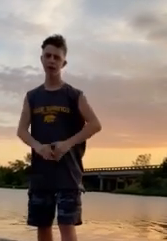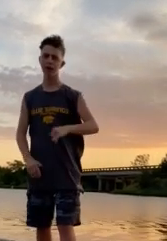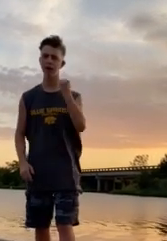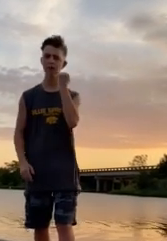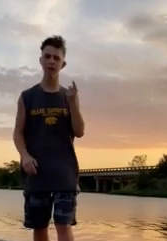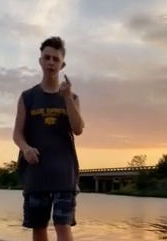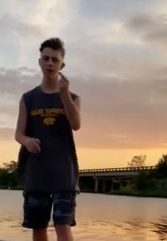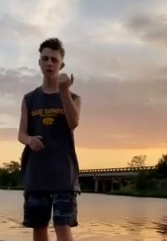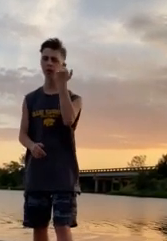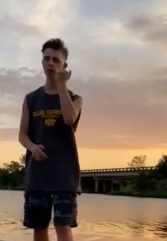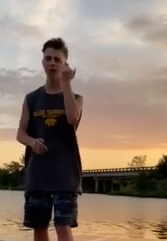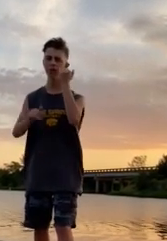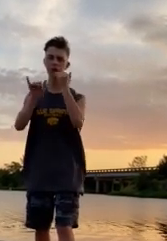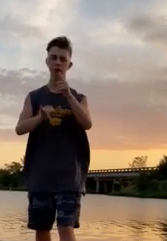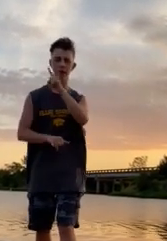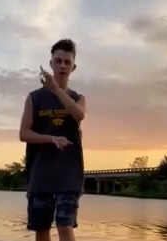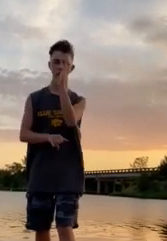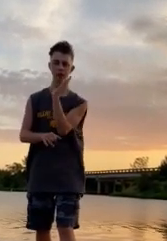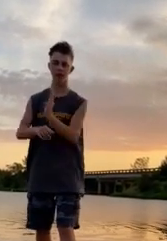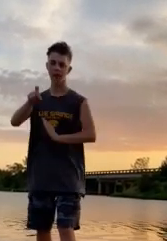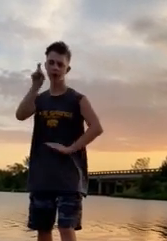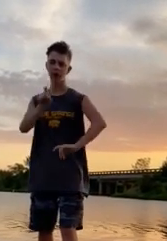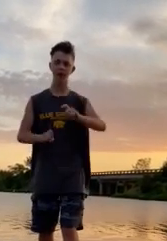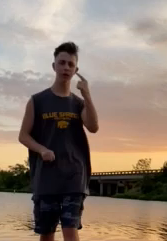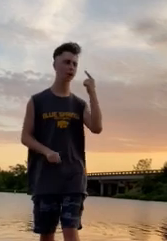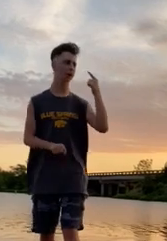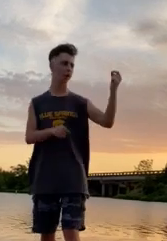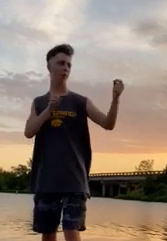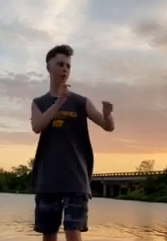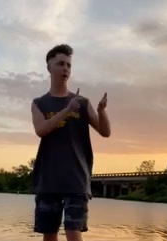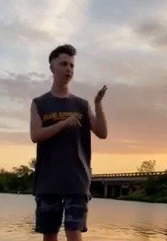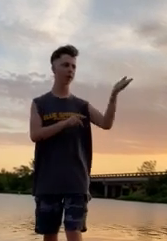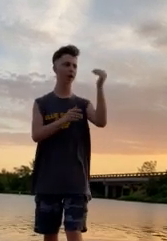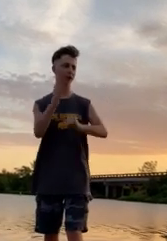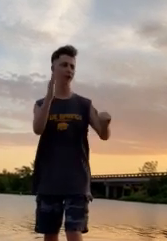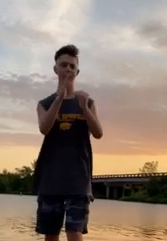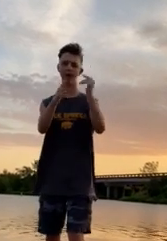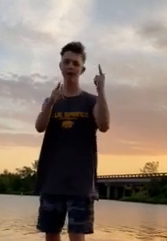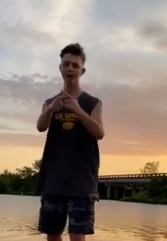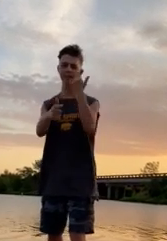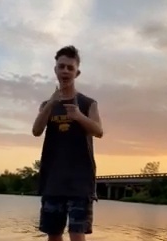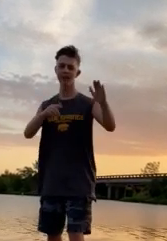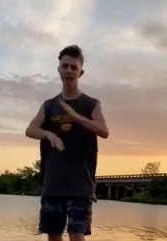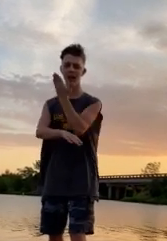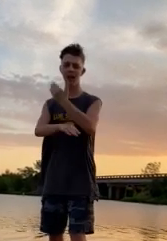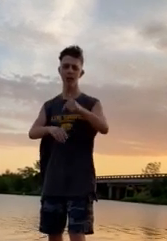So if you know that you never have to go back there again Then sing